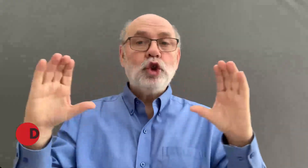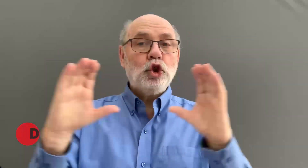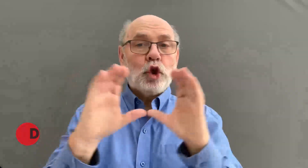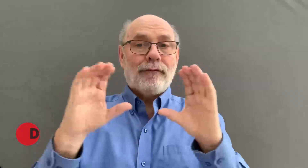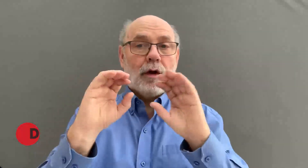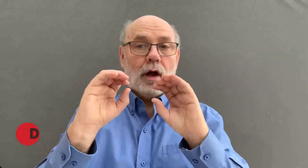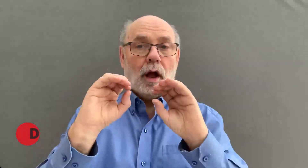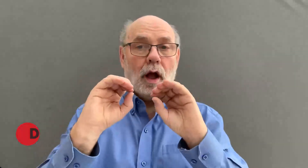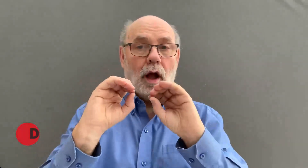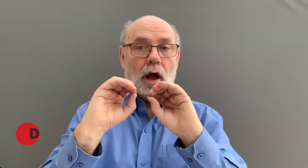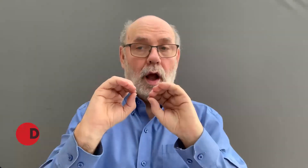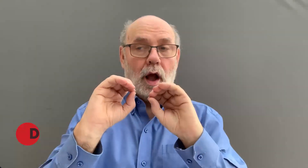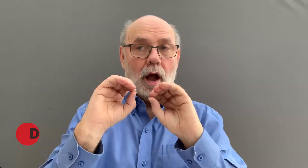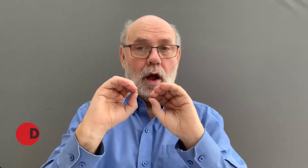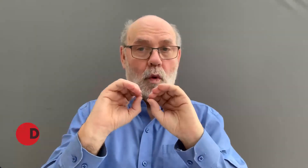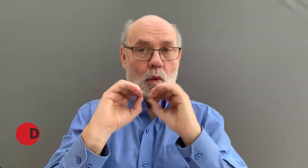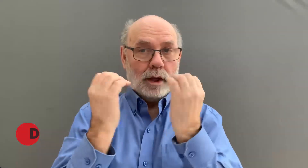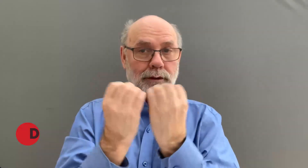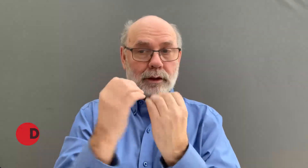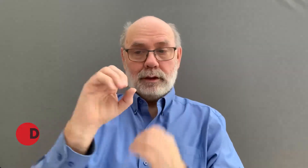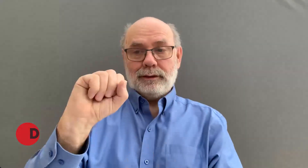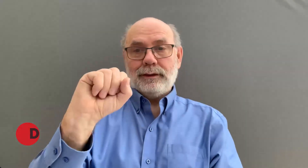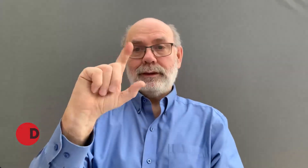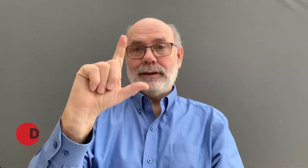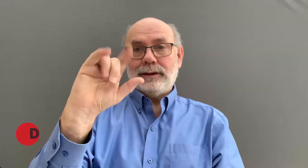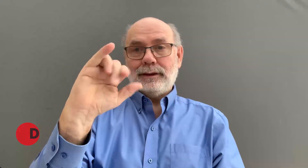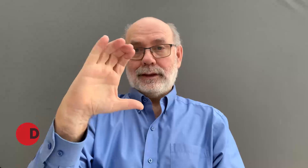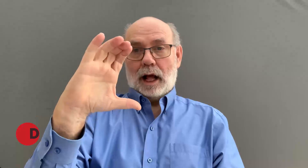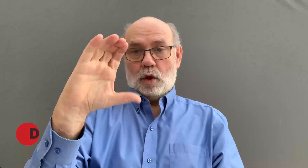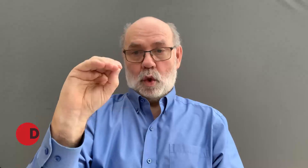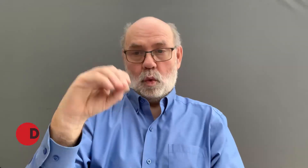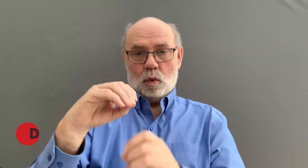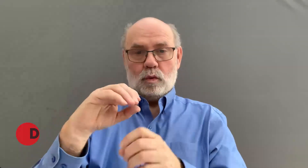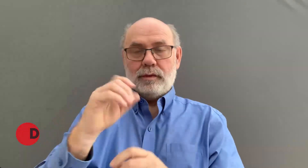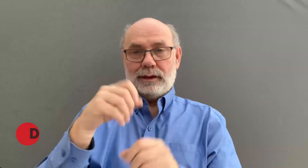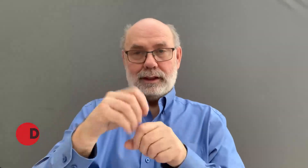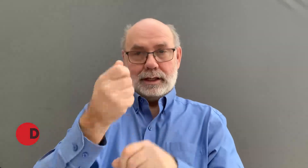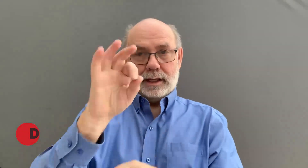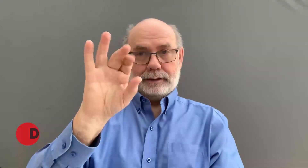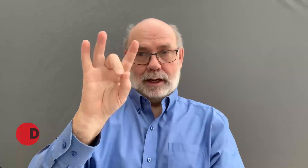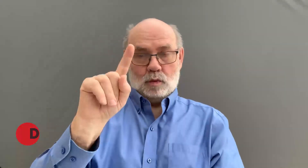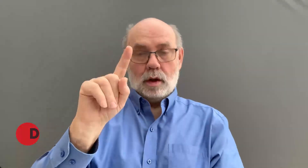Certification Organization (SLICO).